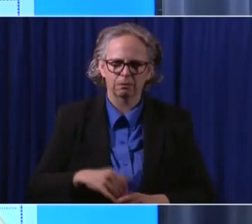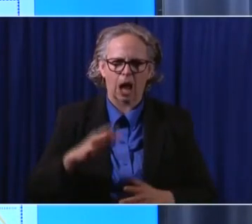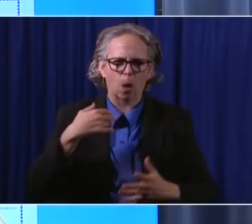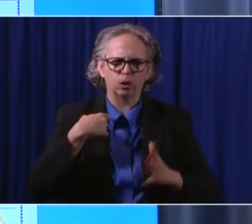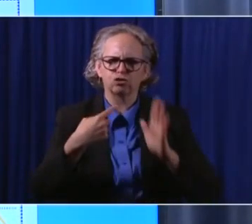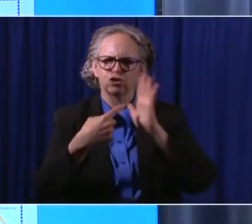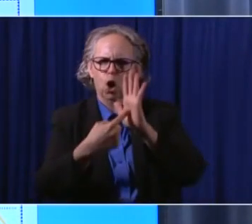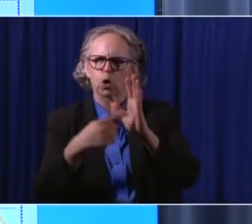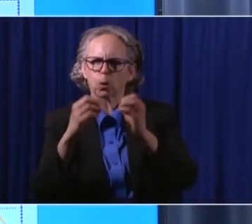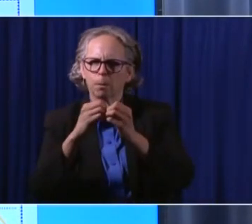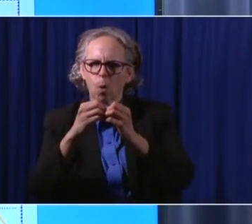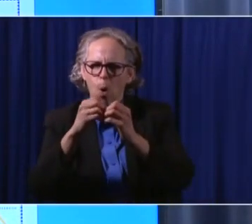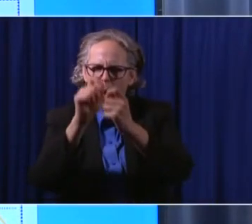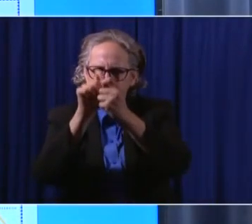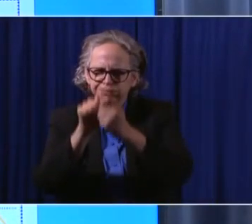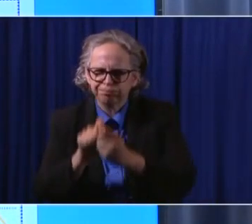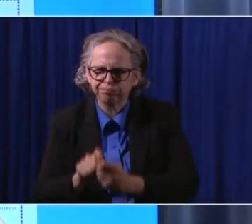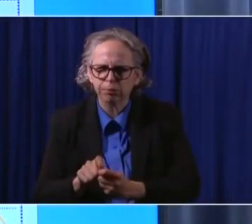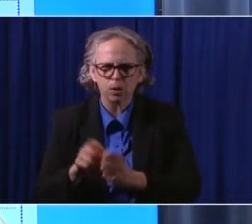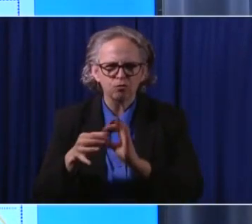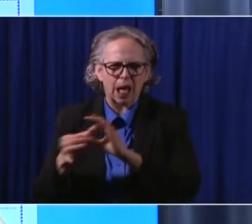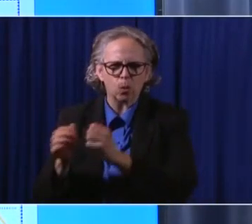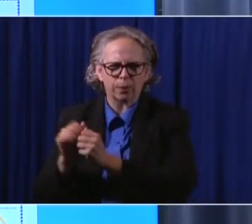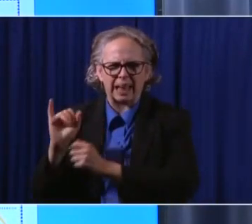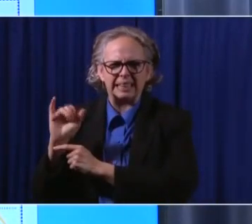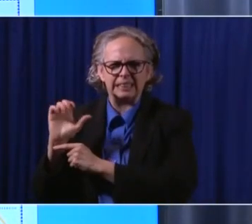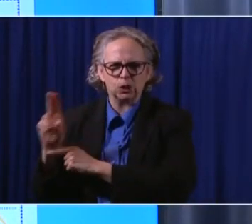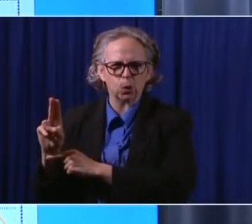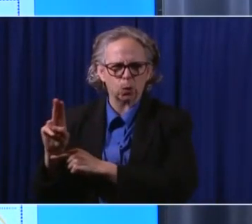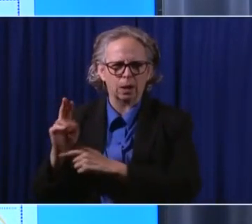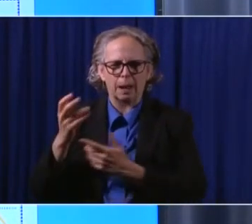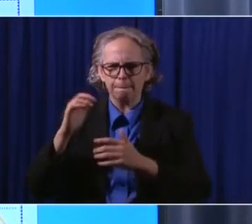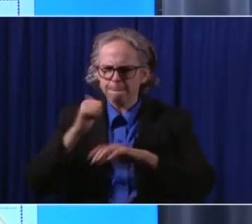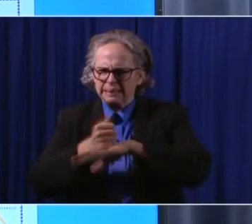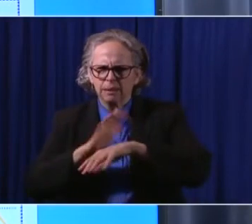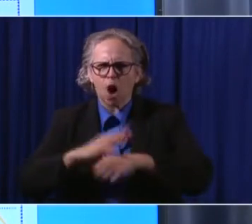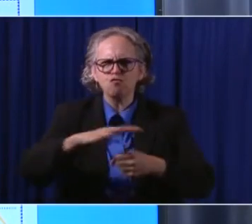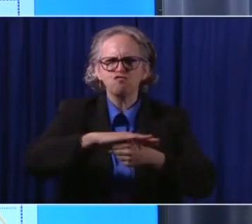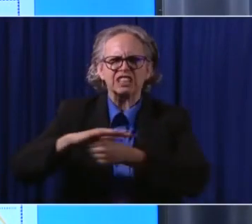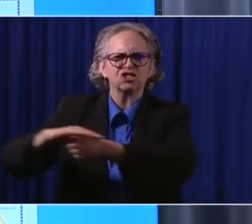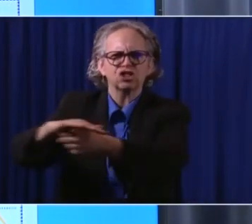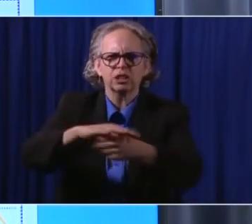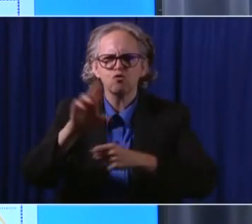LITTLE BIT STATEWIDE AS WELL. AND WHEN WE GET TO THE FURTHER